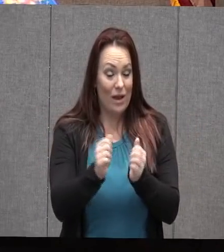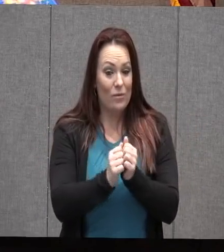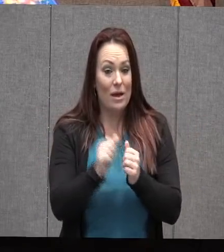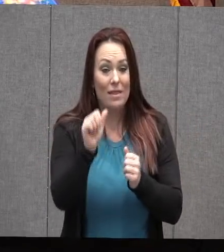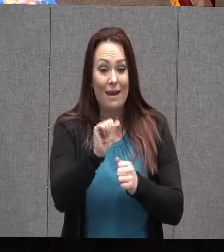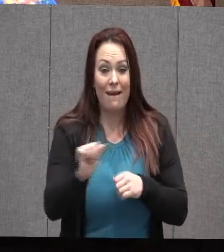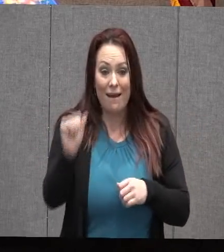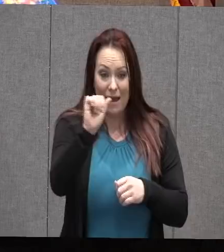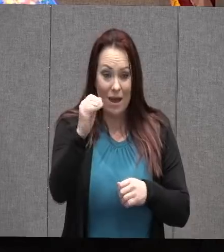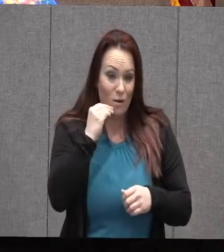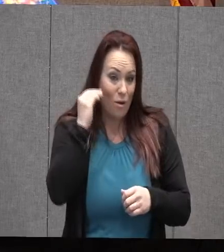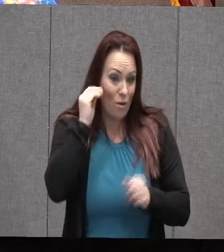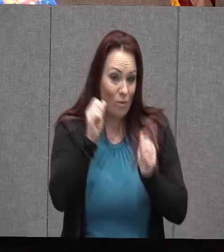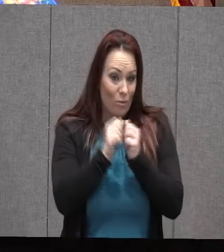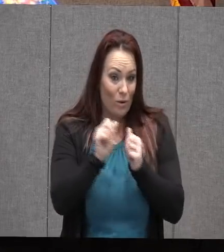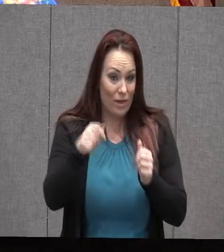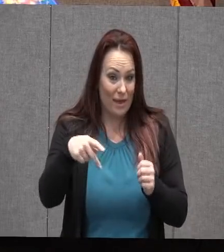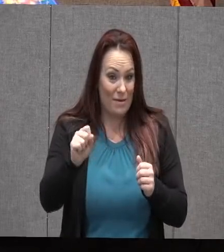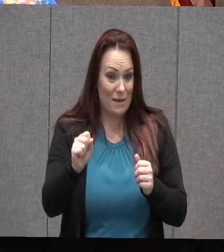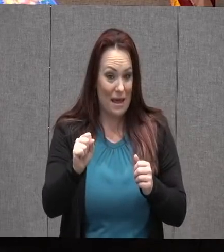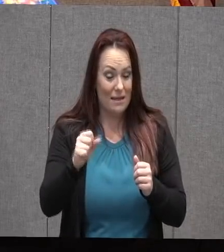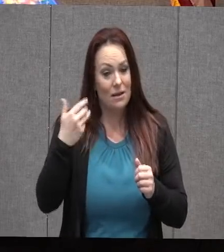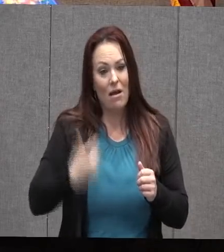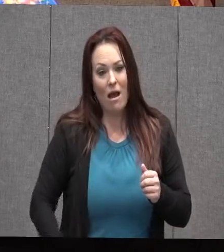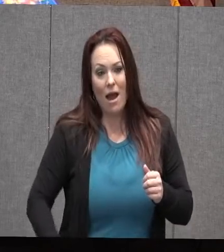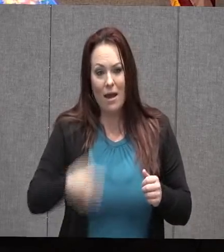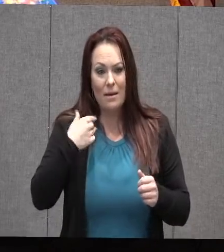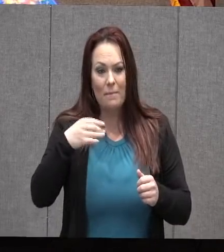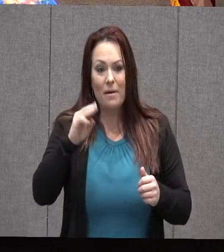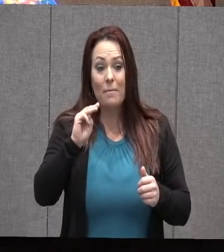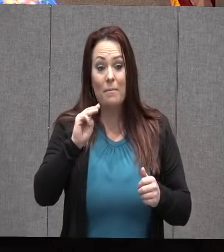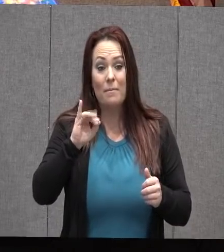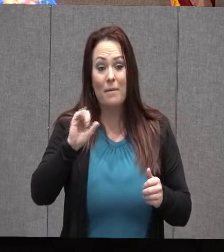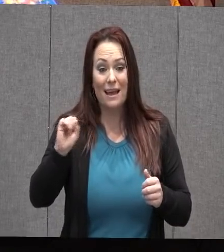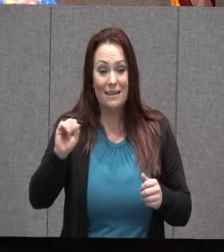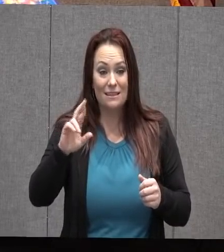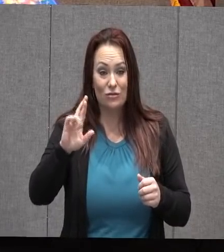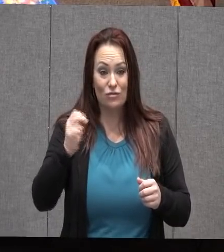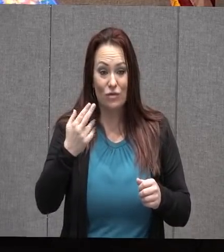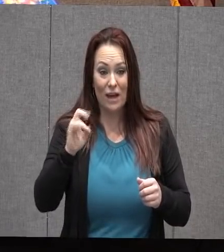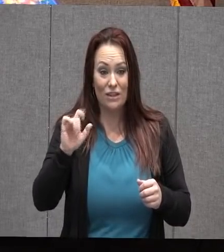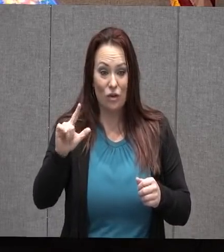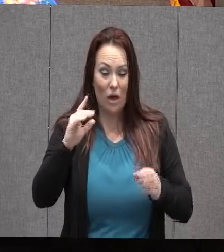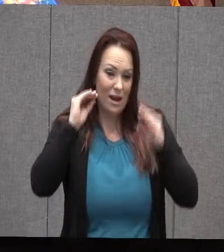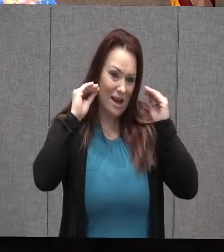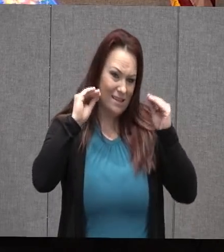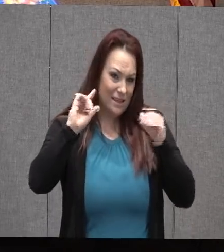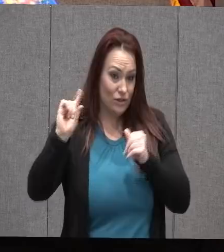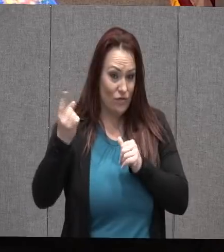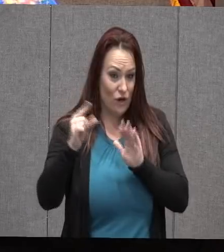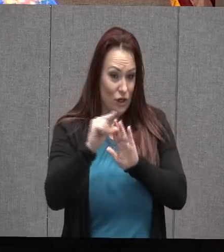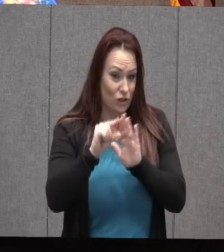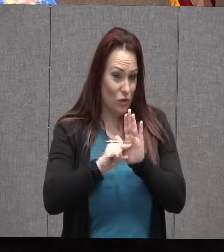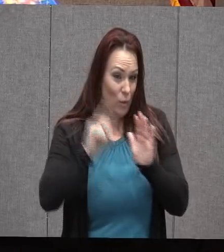My name is Miss Rachel, and remember that I teach first grade phonics. So I was here with you two weeks ago